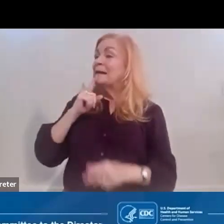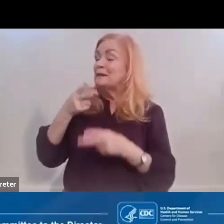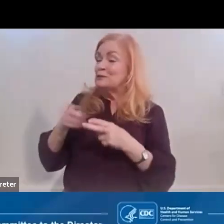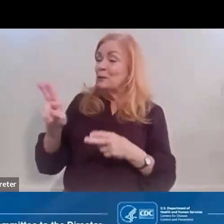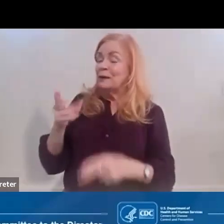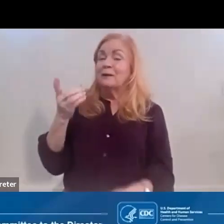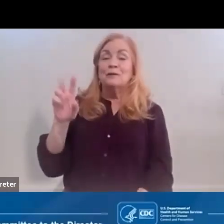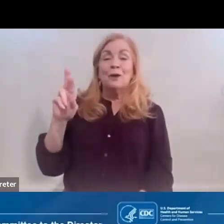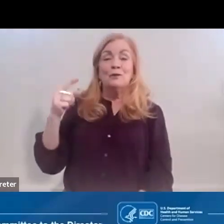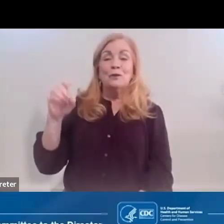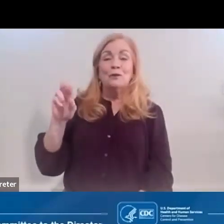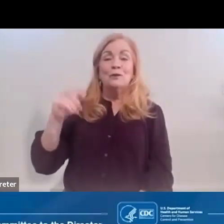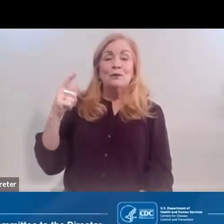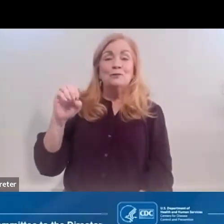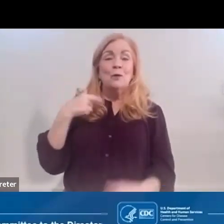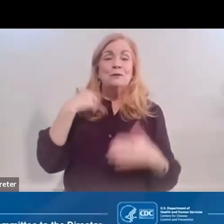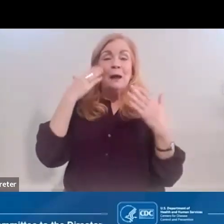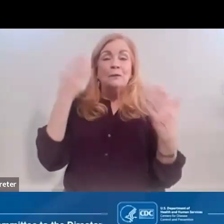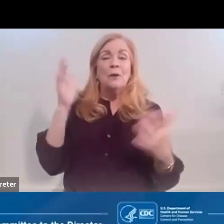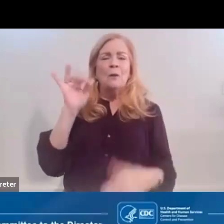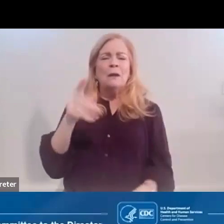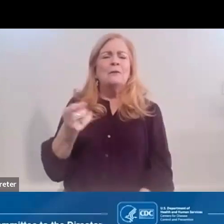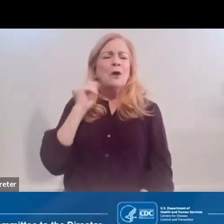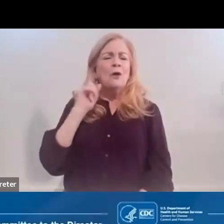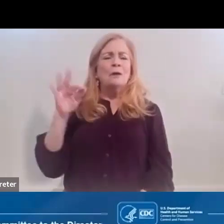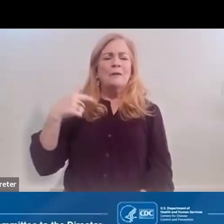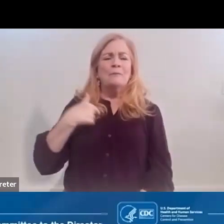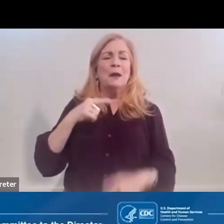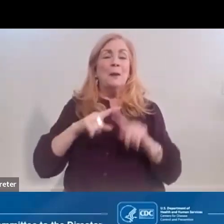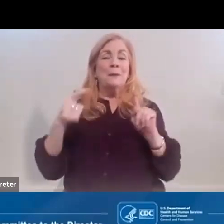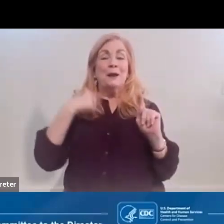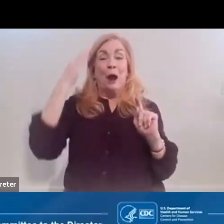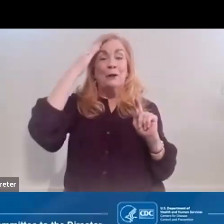I don't know if you ever heard of me, but I know that I've heard of you. I think I might love you.